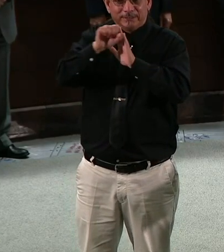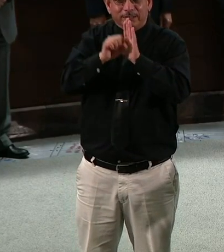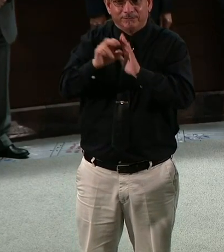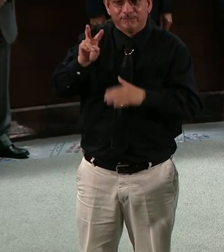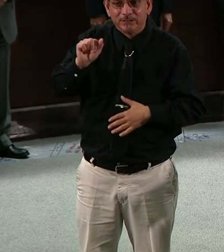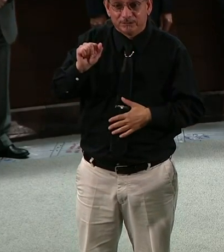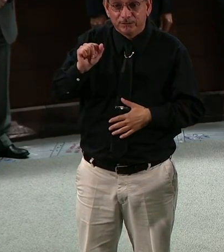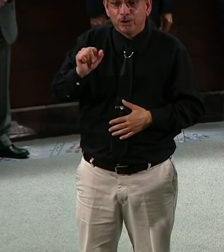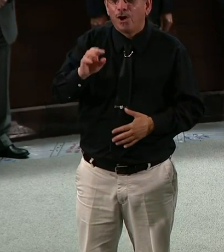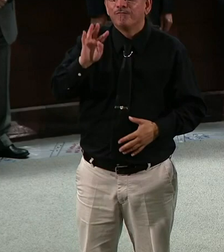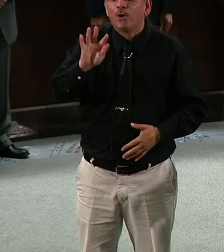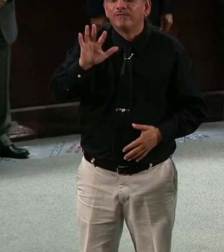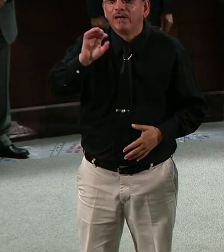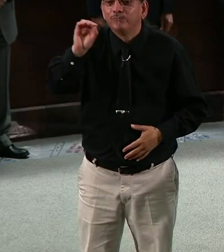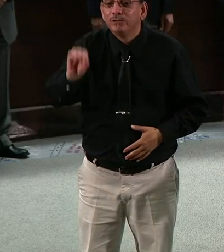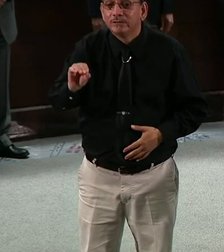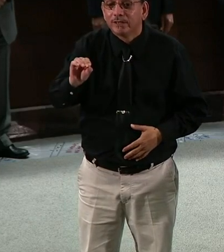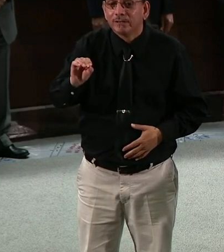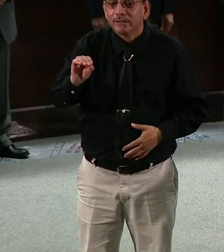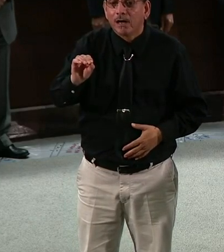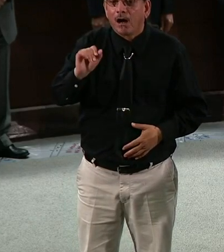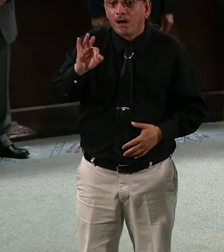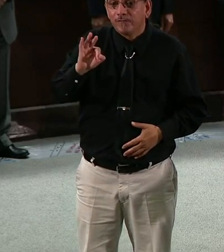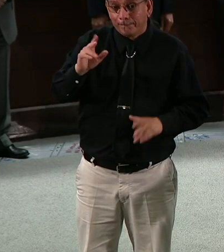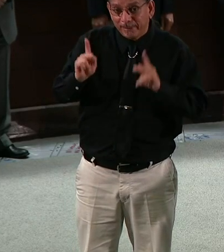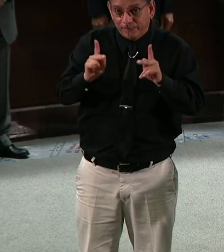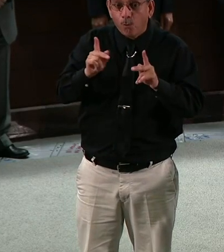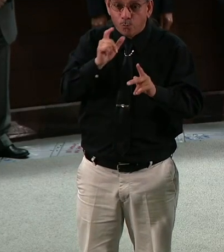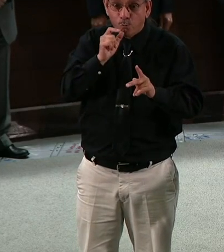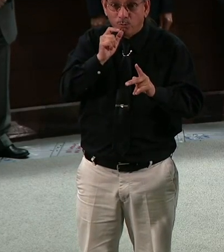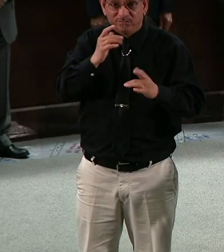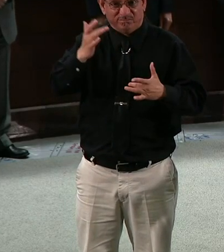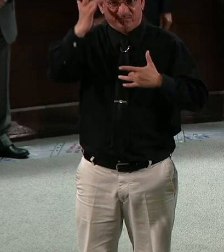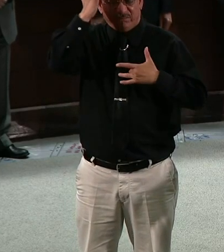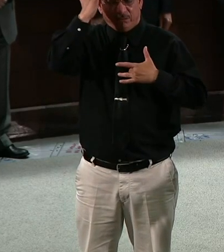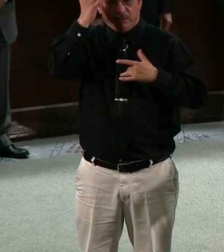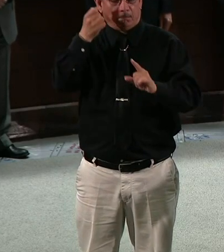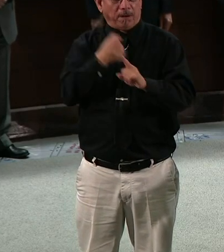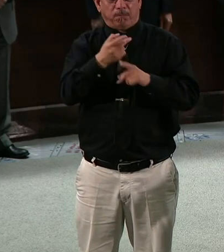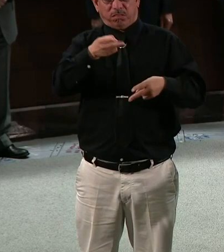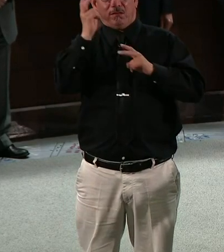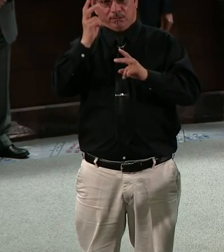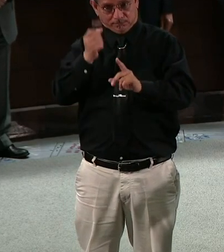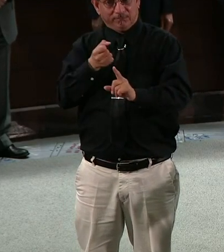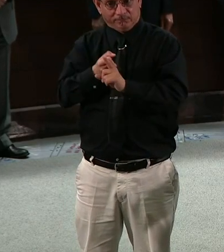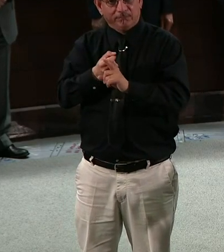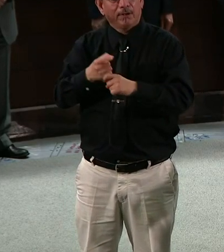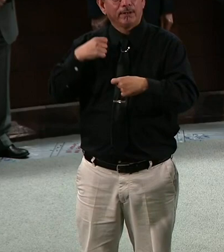LIST OUT A BIT HE QUITE IN A